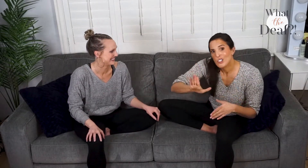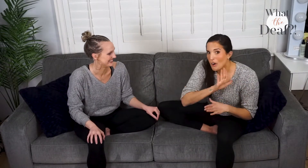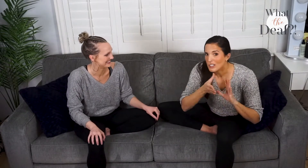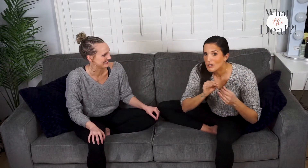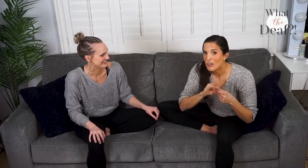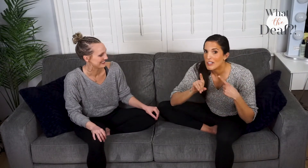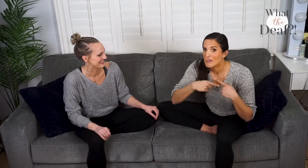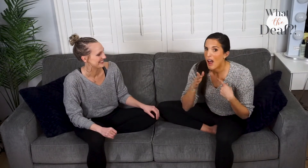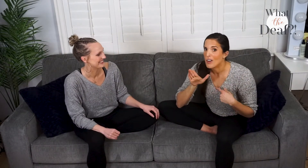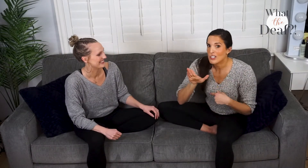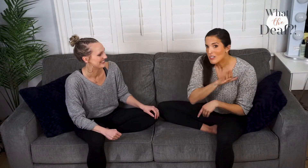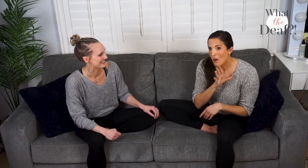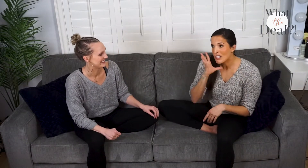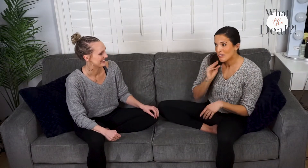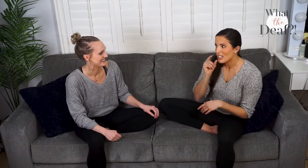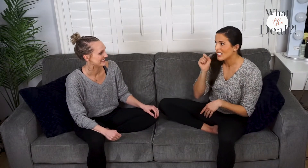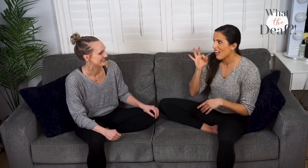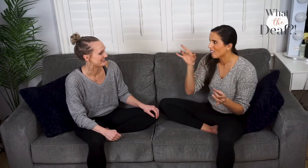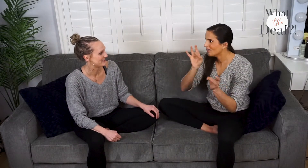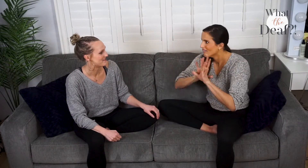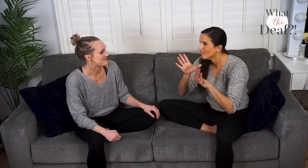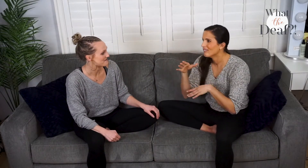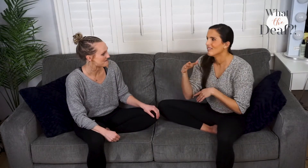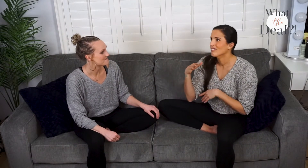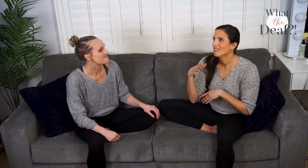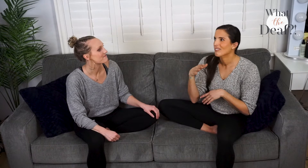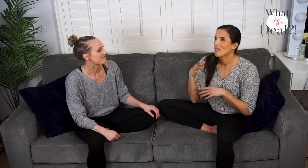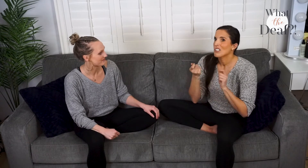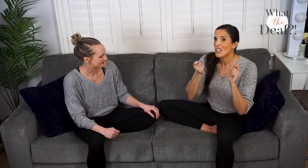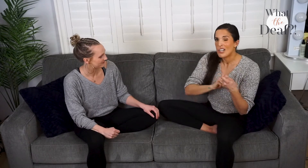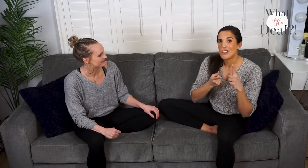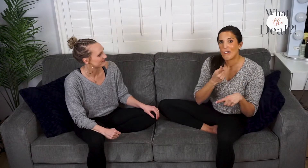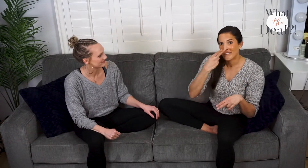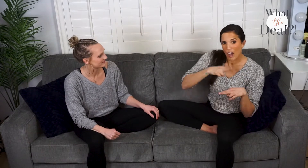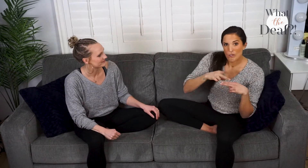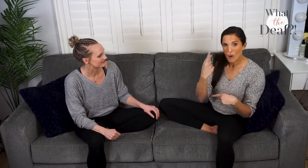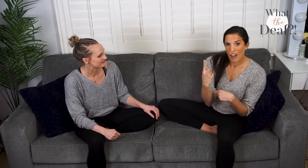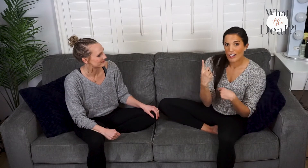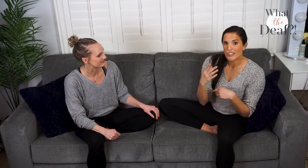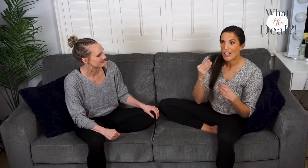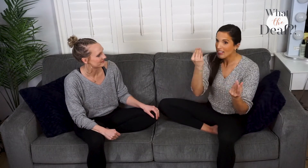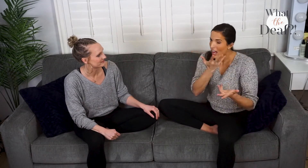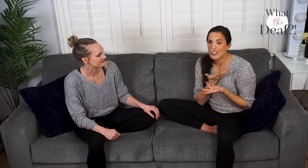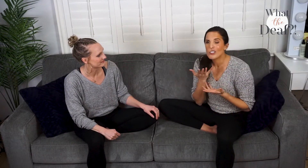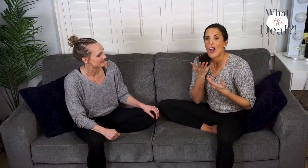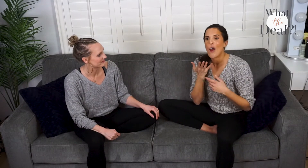But if you all wanna share any of your stories and your experiences of situations that you changed to make a fun experience,